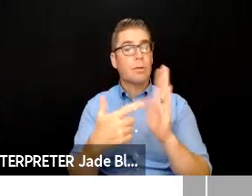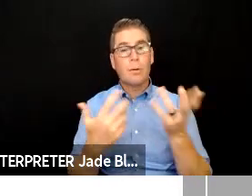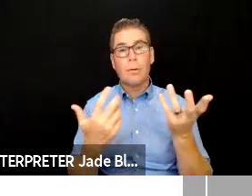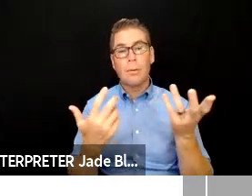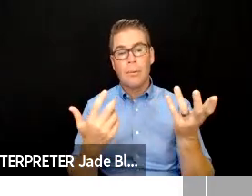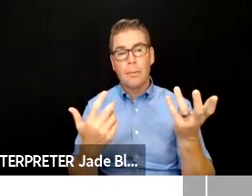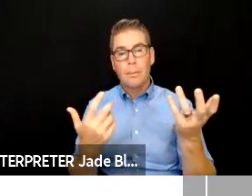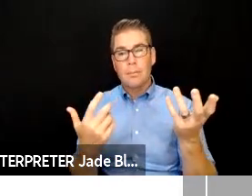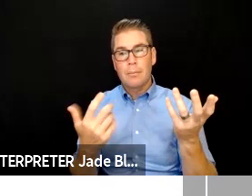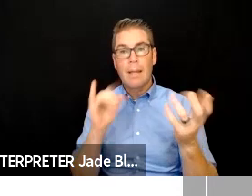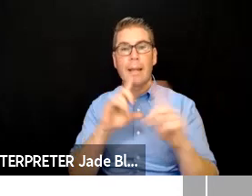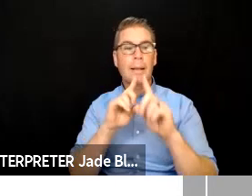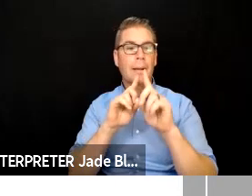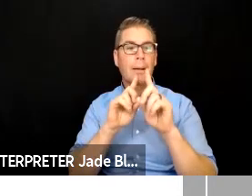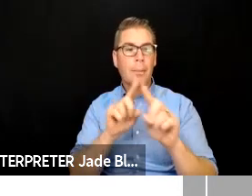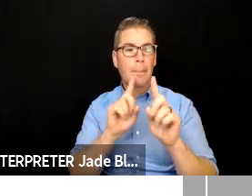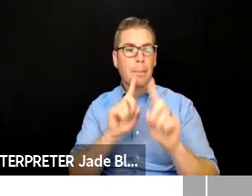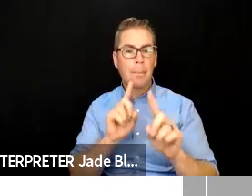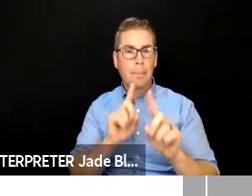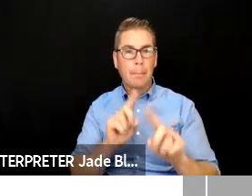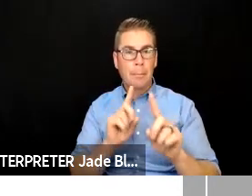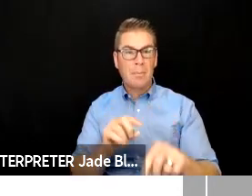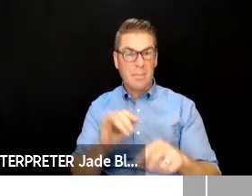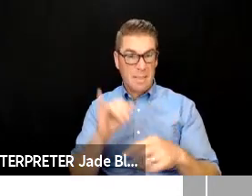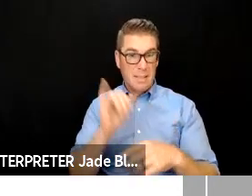Sally Potter: comments that were collected from the same read the college survey.